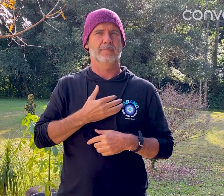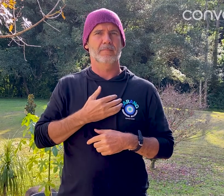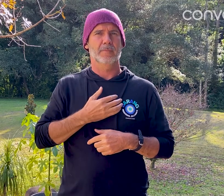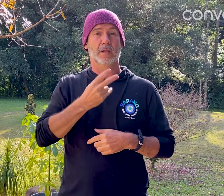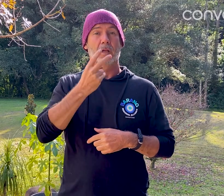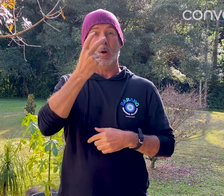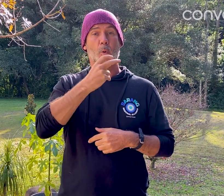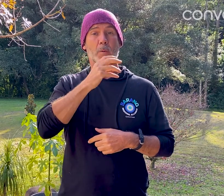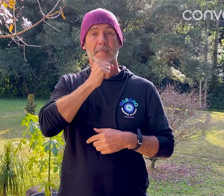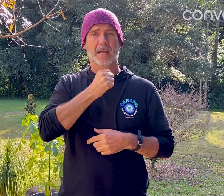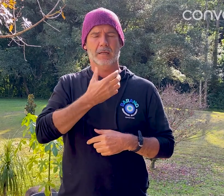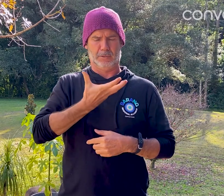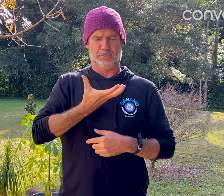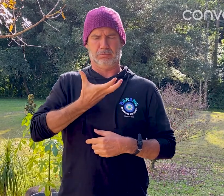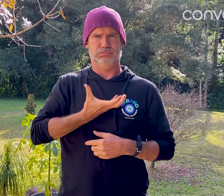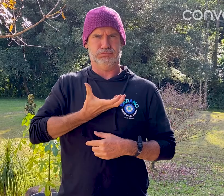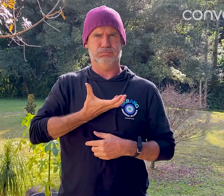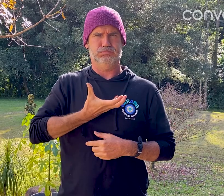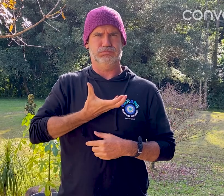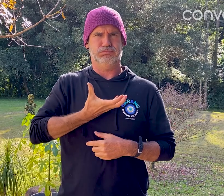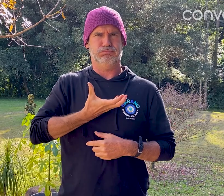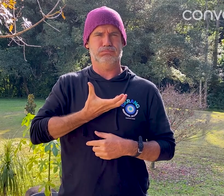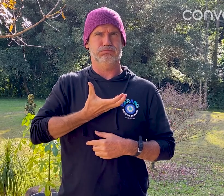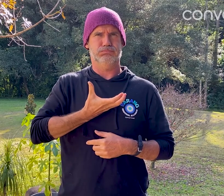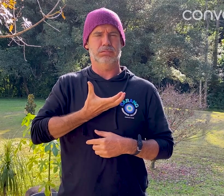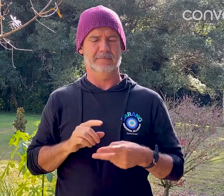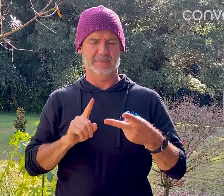and a longer beard for “old man”.